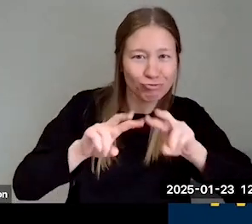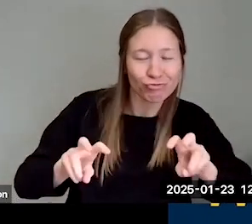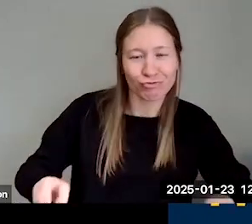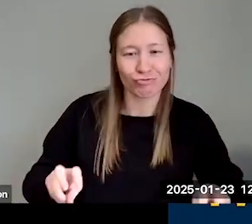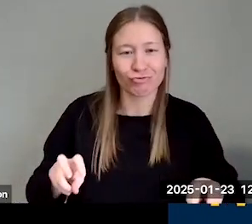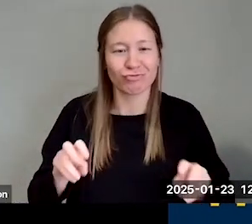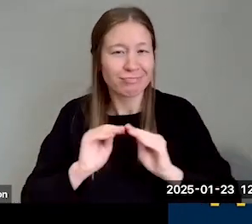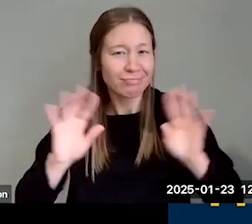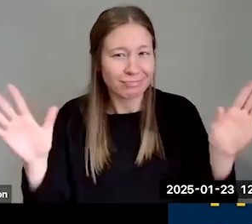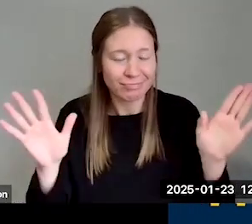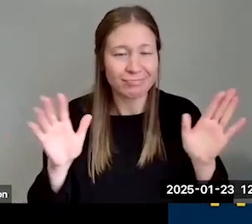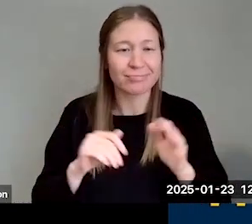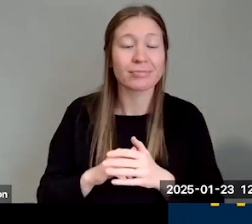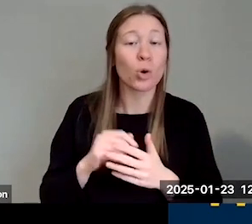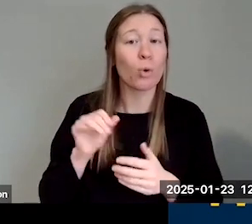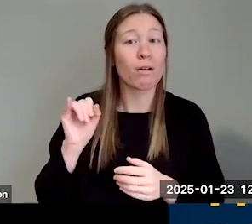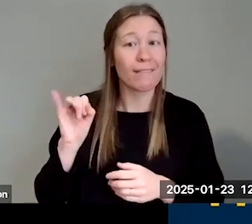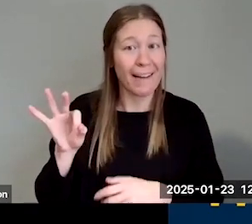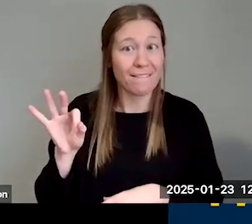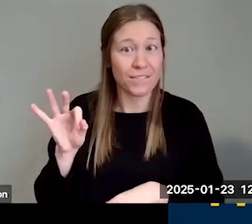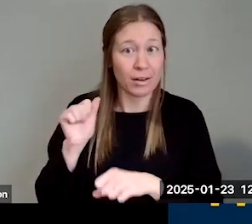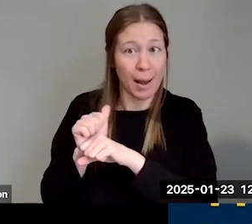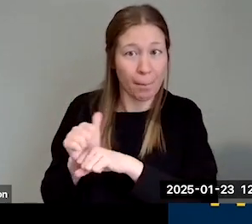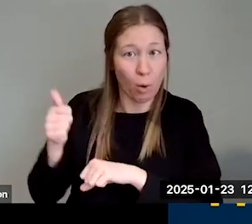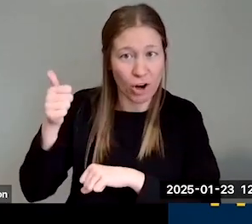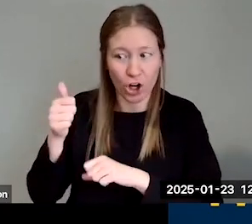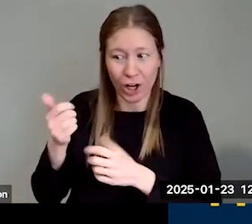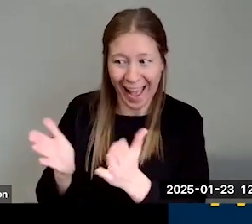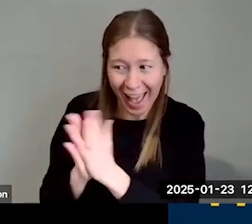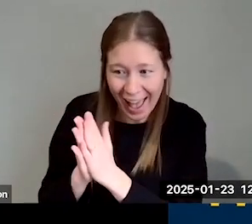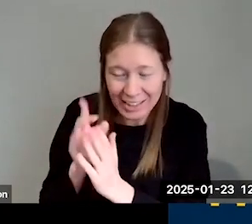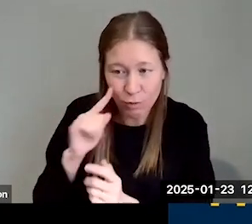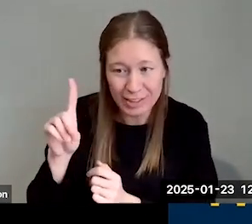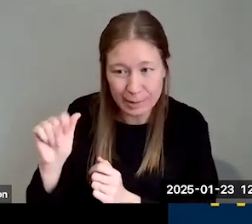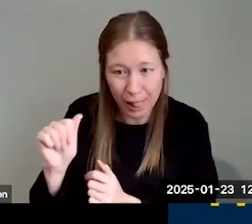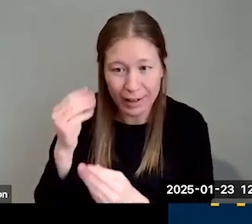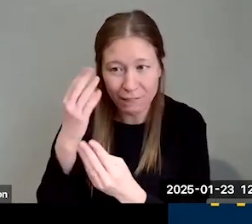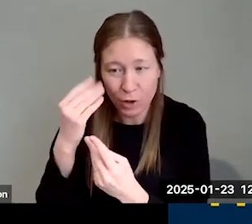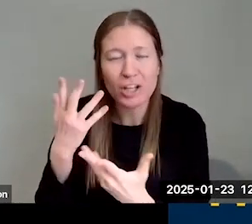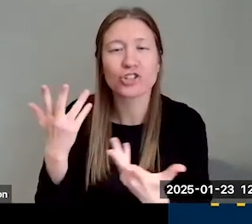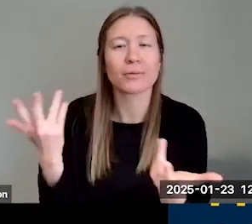to ask a disability-related inquiry? This is a question or a series of questions